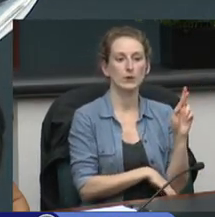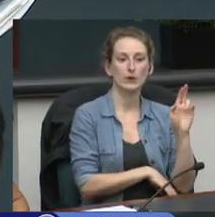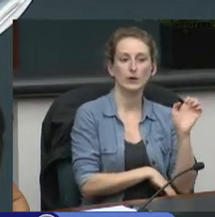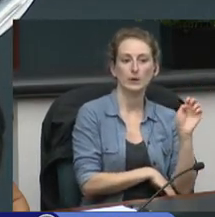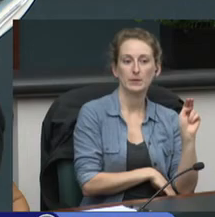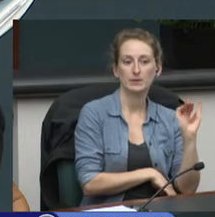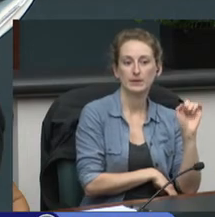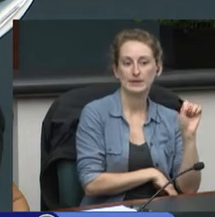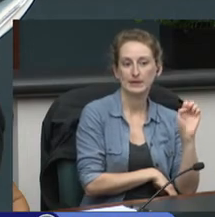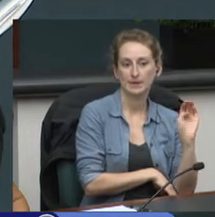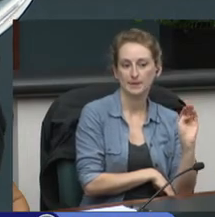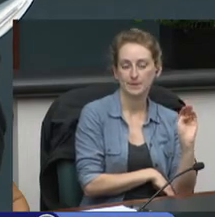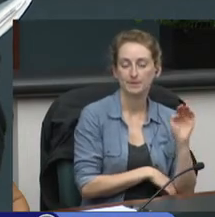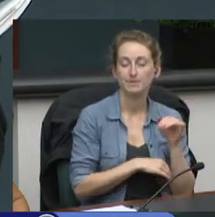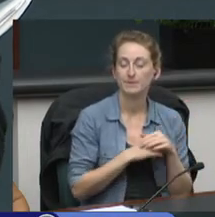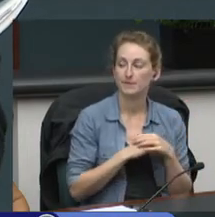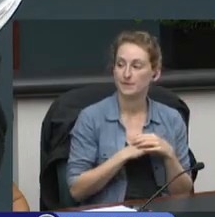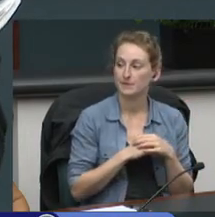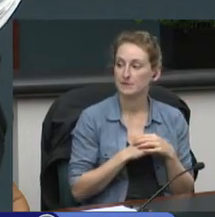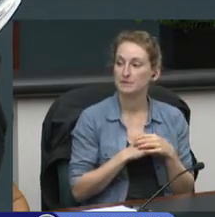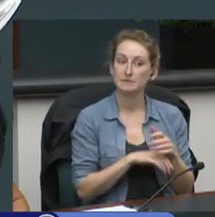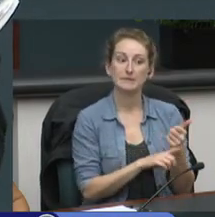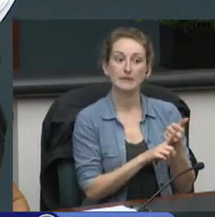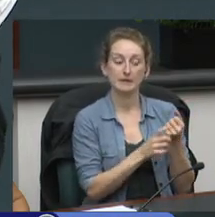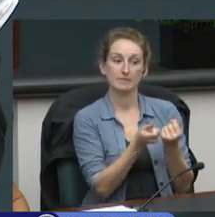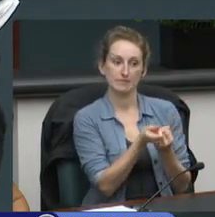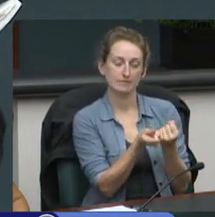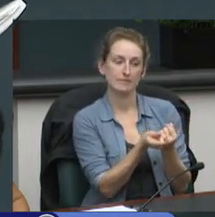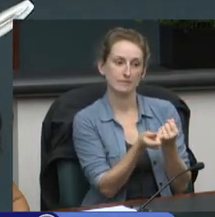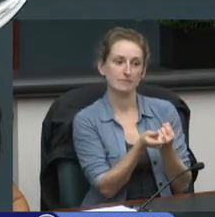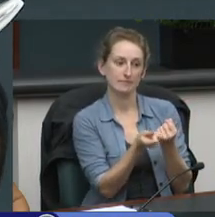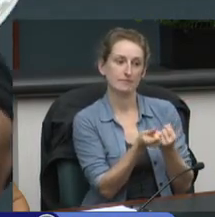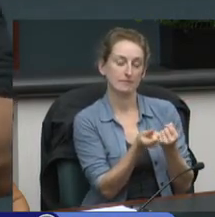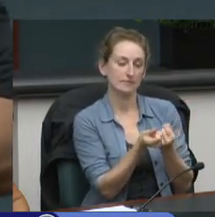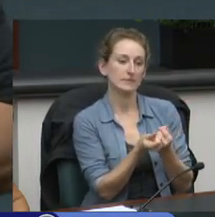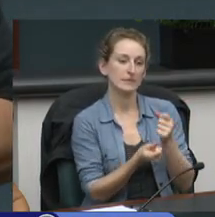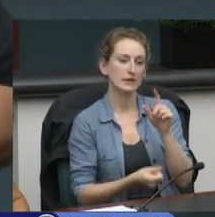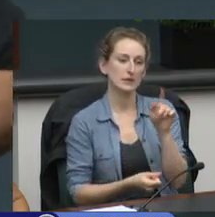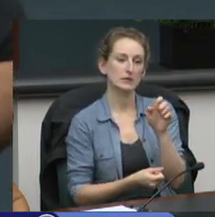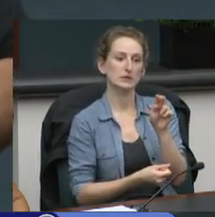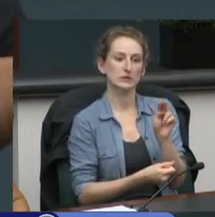the proponents of the up zoning have been quoting from I just thought it